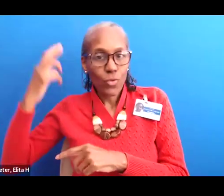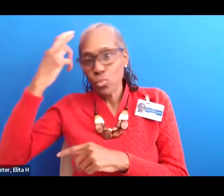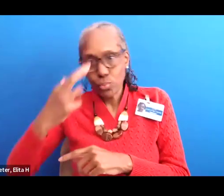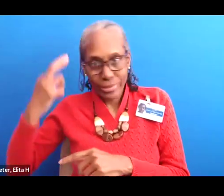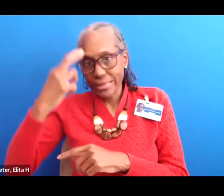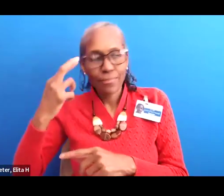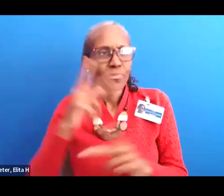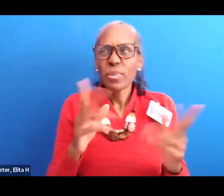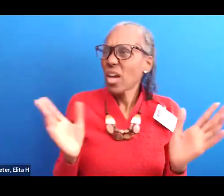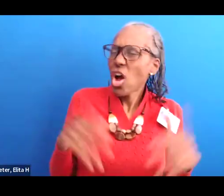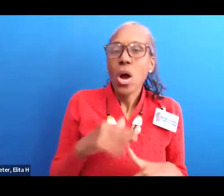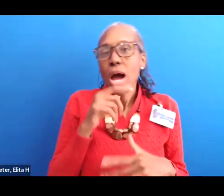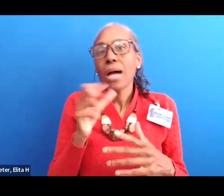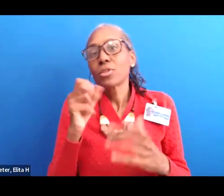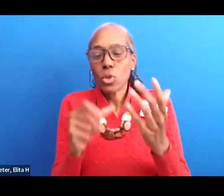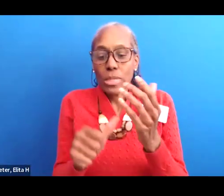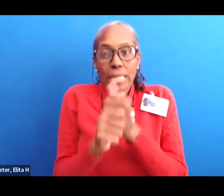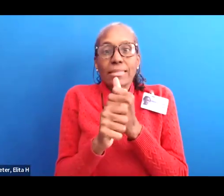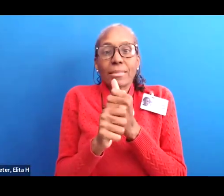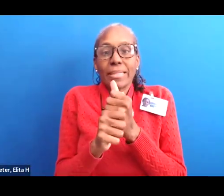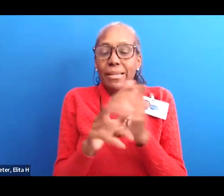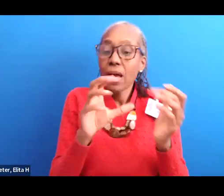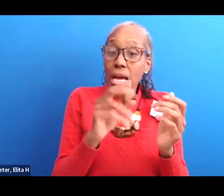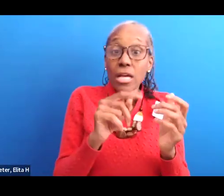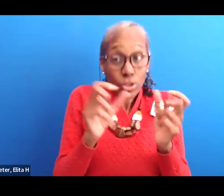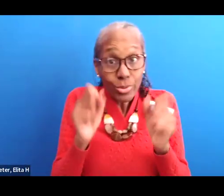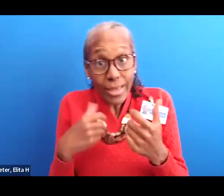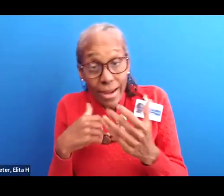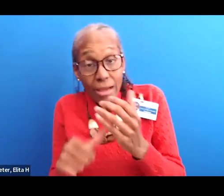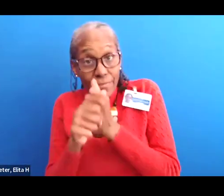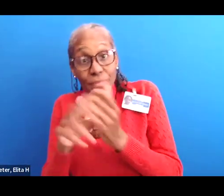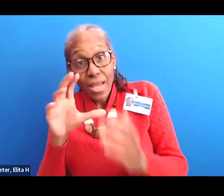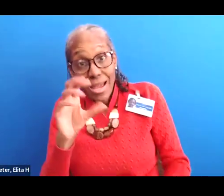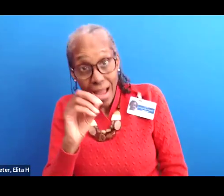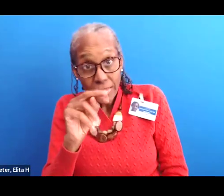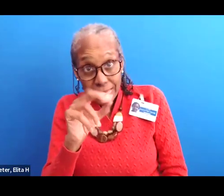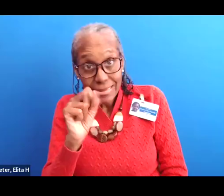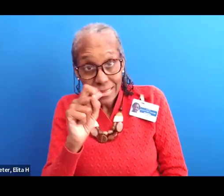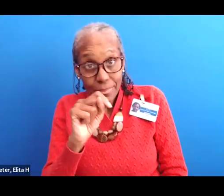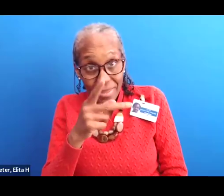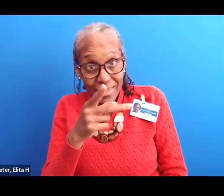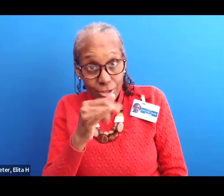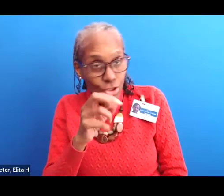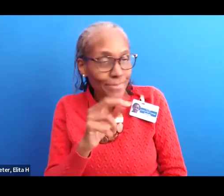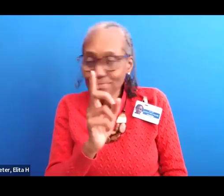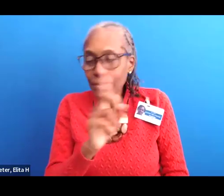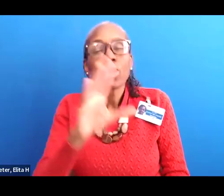Some people say, “Oh, I'm so constipated.” Well, you can still have constipation, but your problem is a neurogenic bowel.